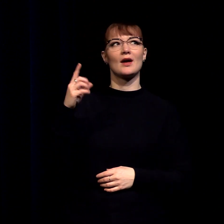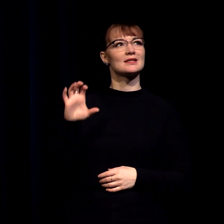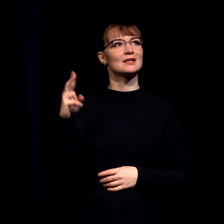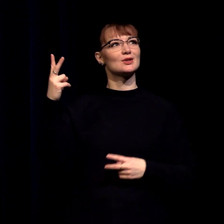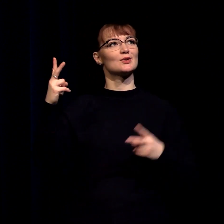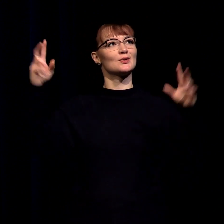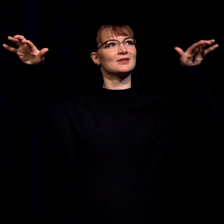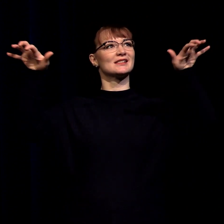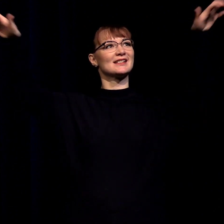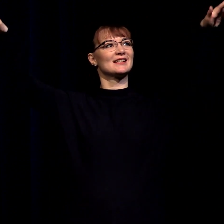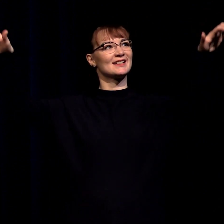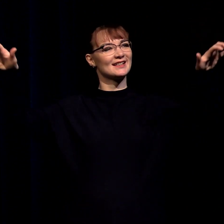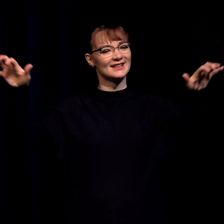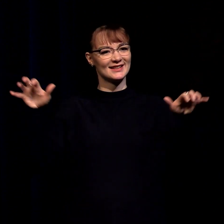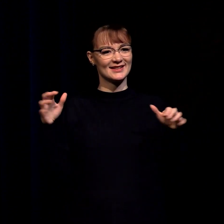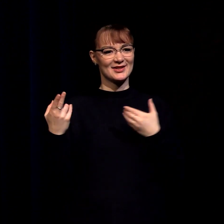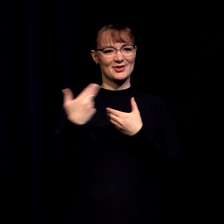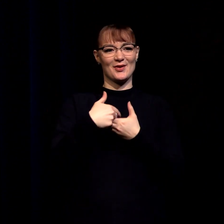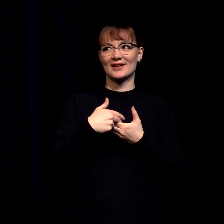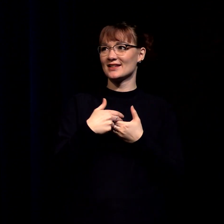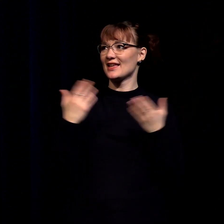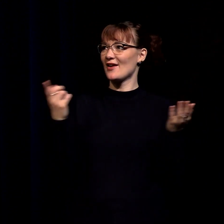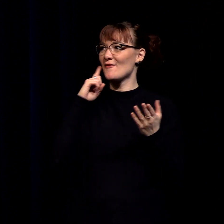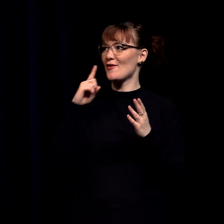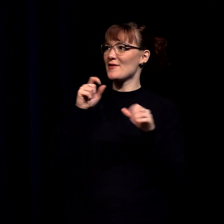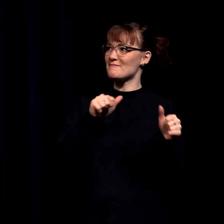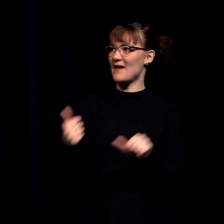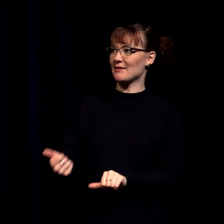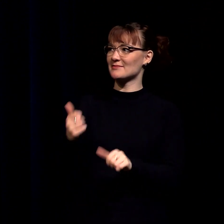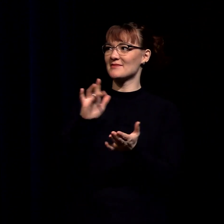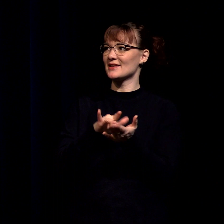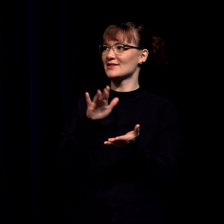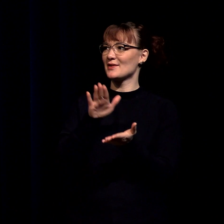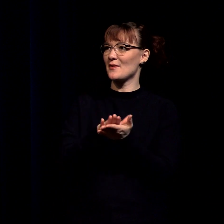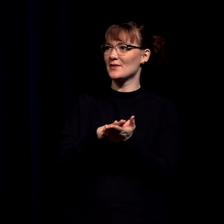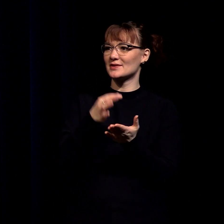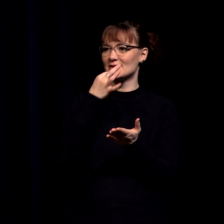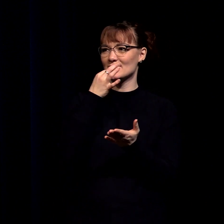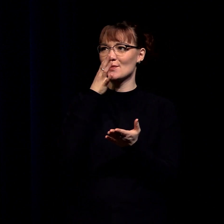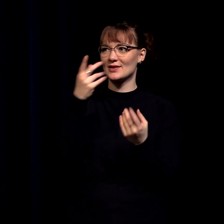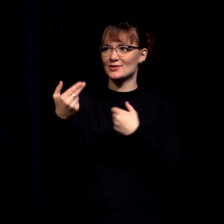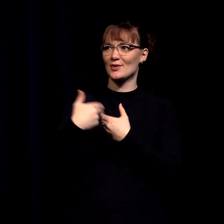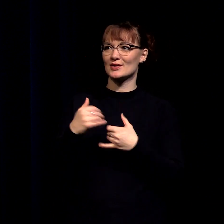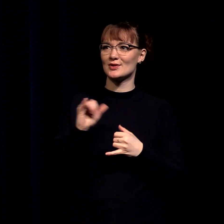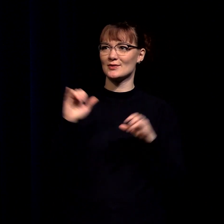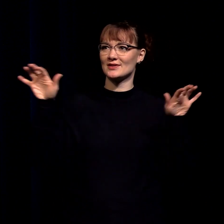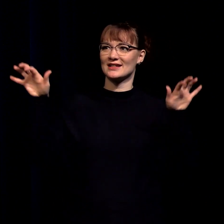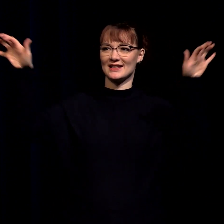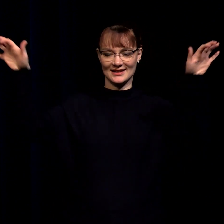Thanks for joining us, you guys are here for baptisms, middle school is going to come in in a minute. That's the deal that we